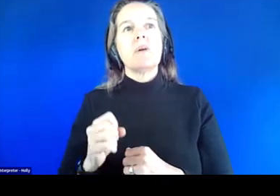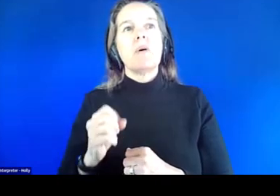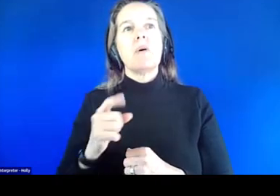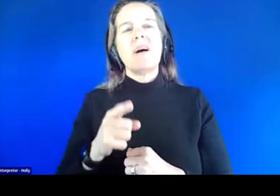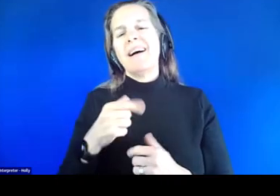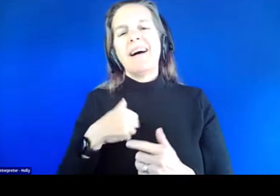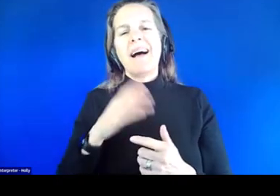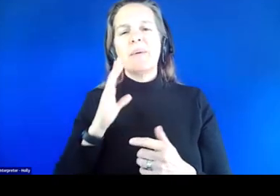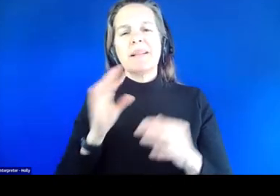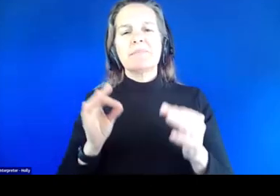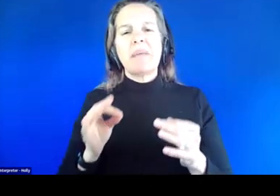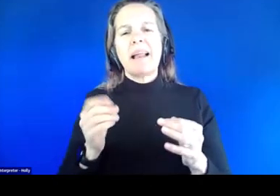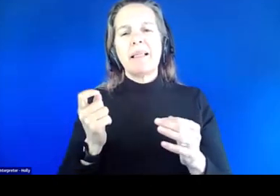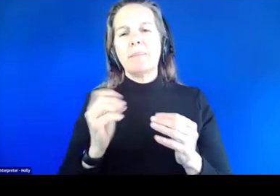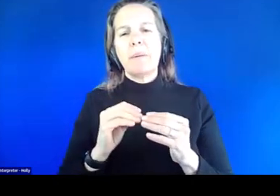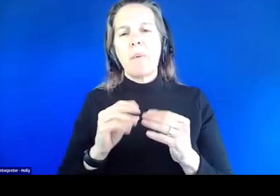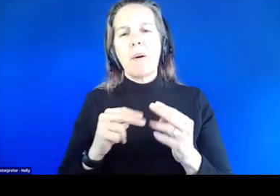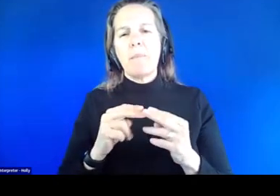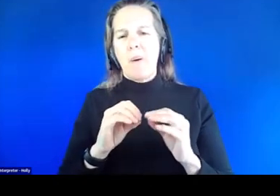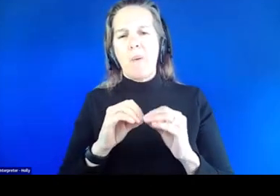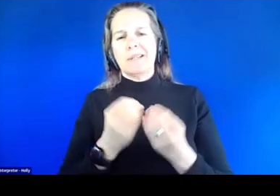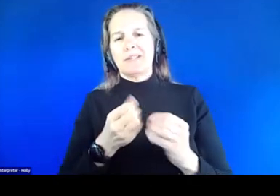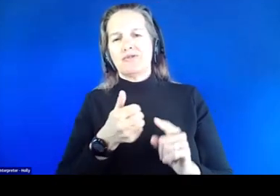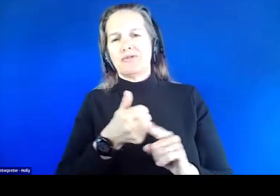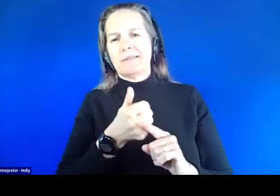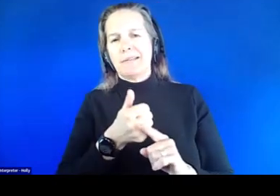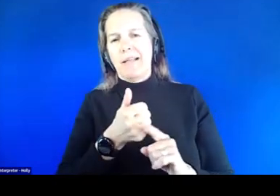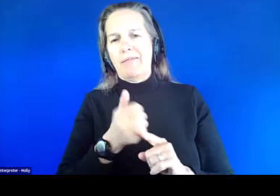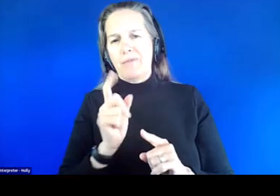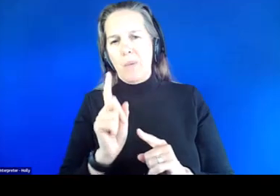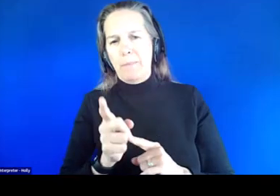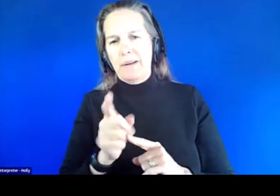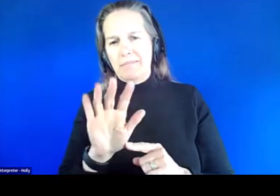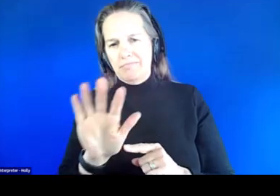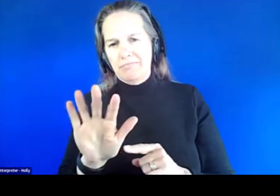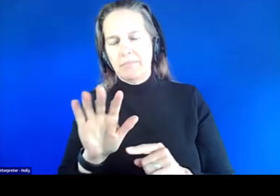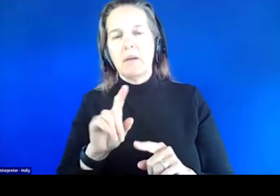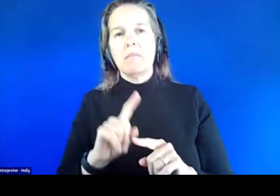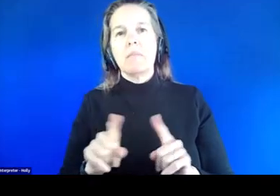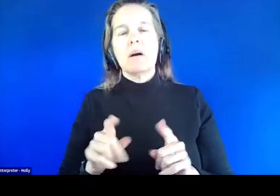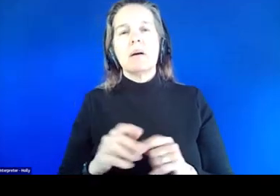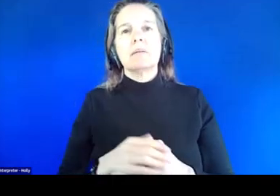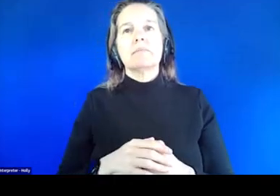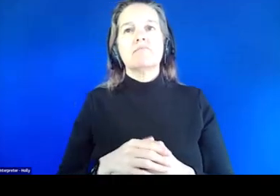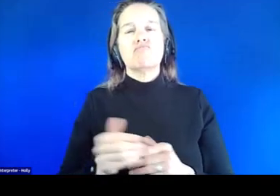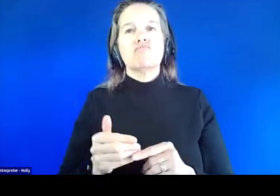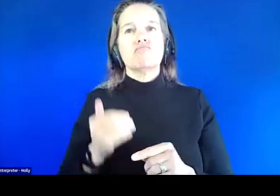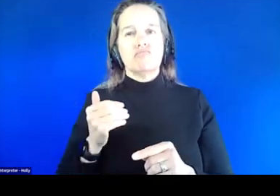but I wanted to first talk about how they're,